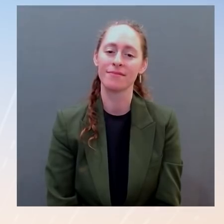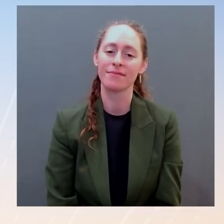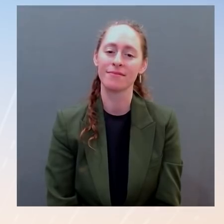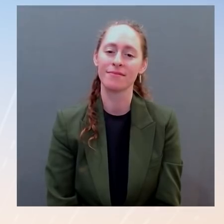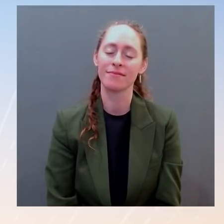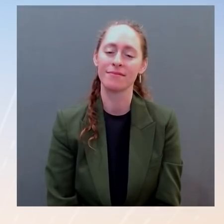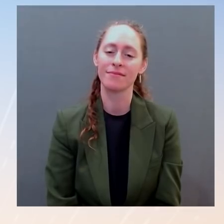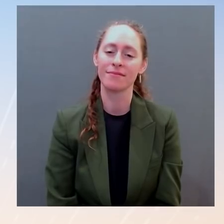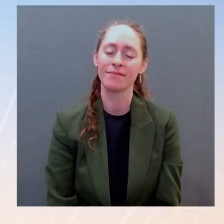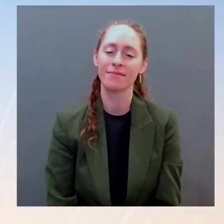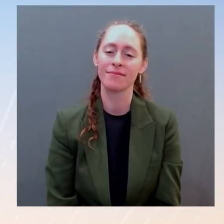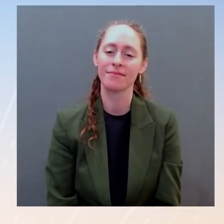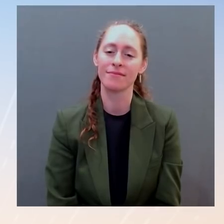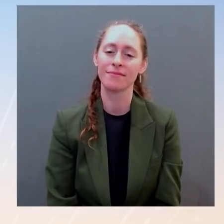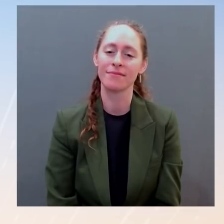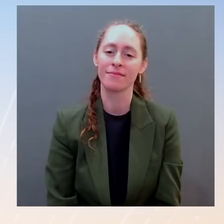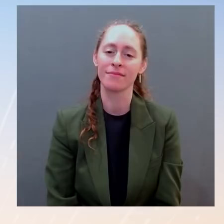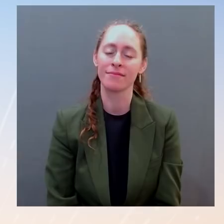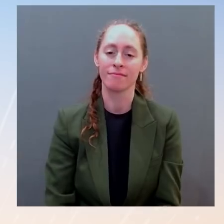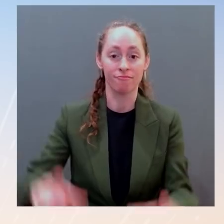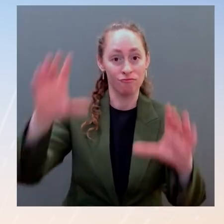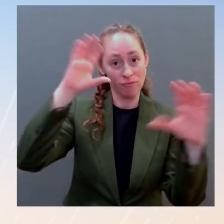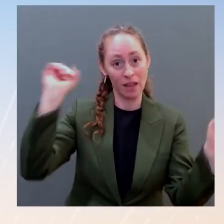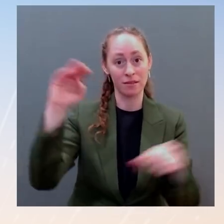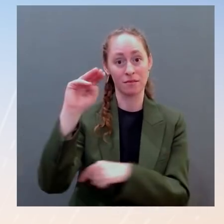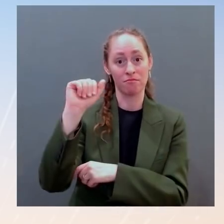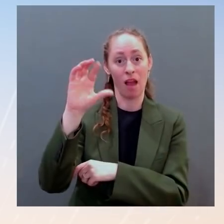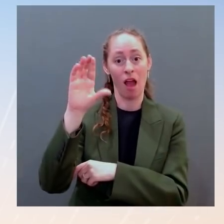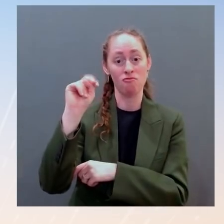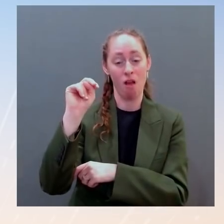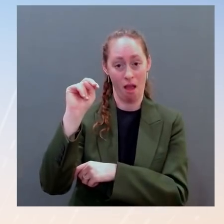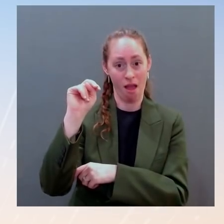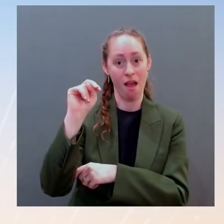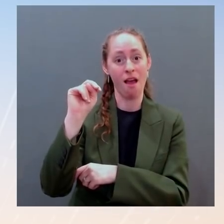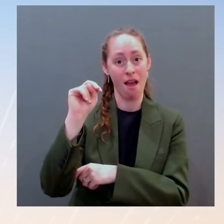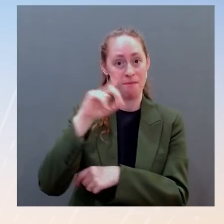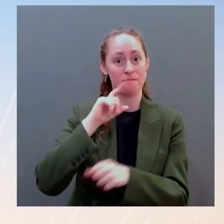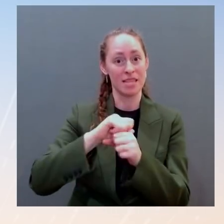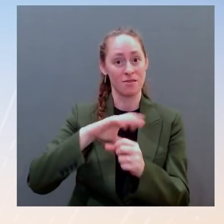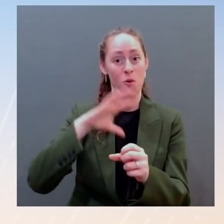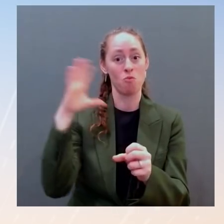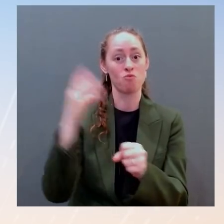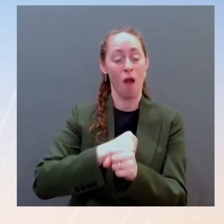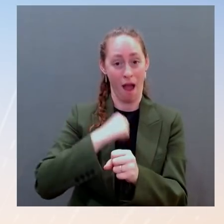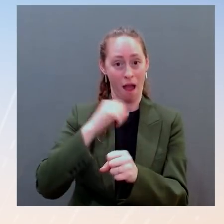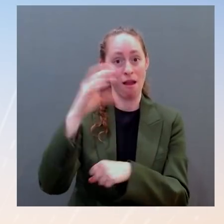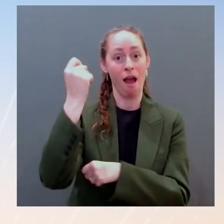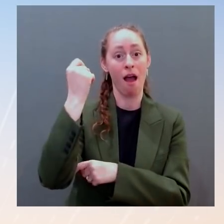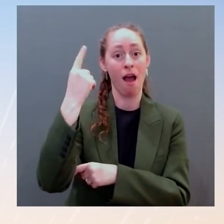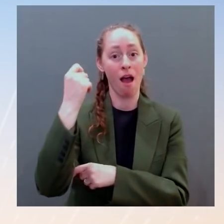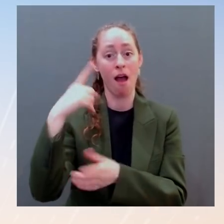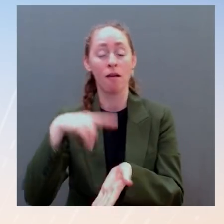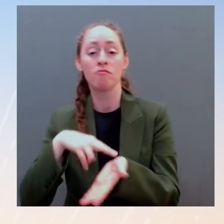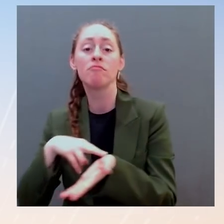Was there anything he was suggesting with that? Ms. Psaki: I don't have any more analysis to provide on that front, though I appreciate the question. Go ahead.